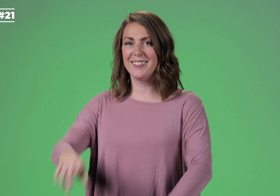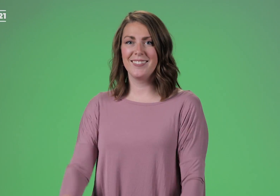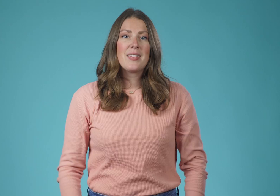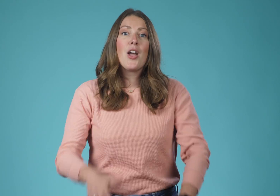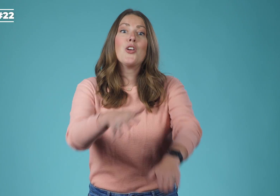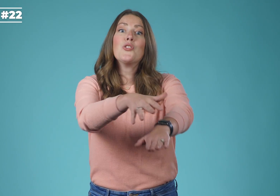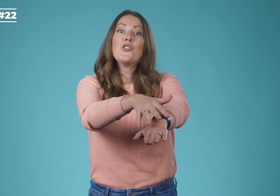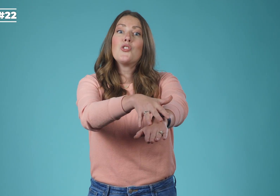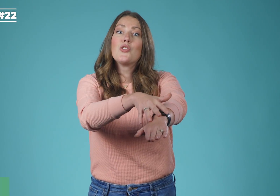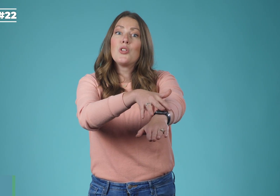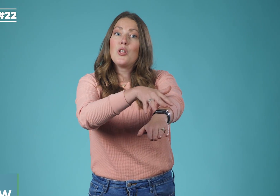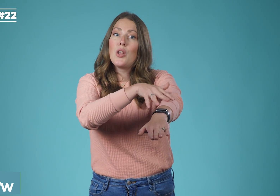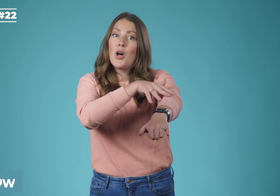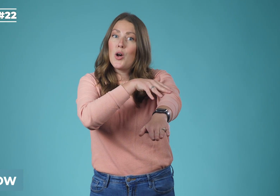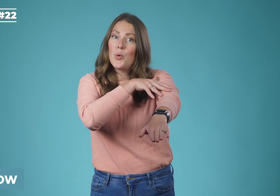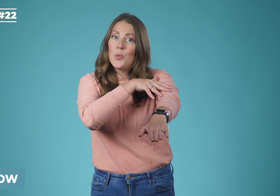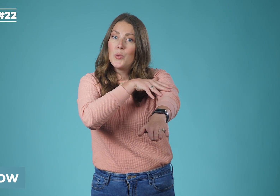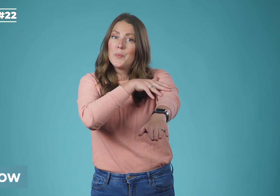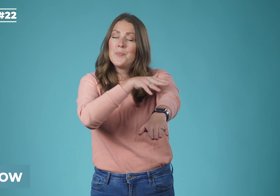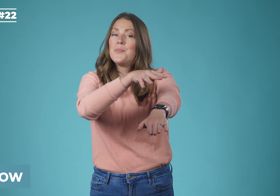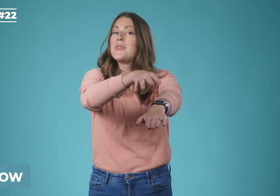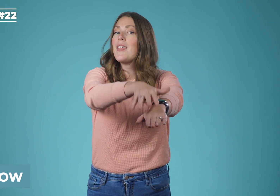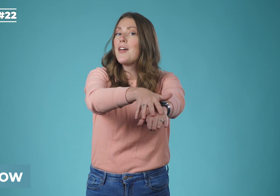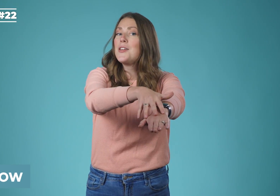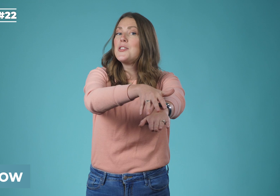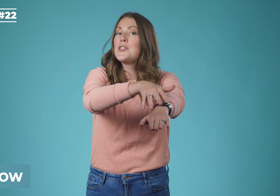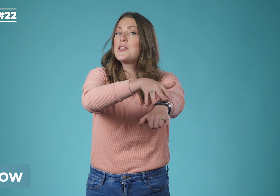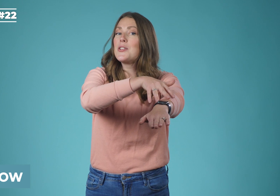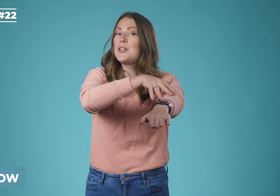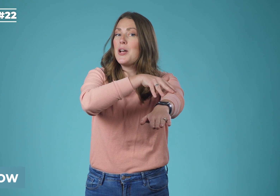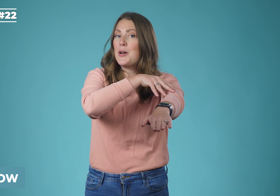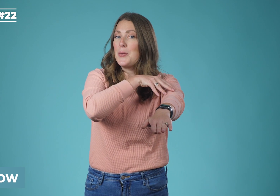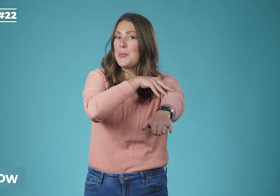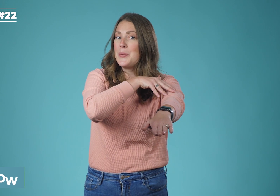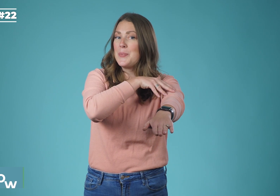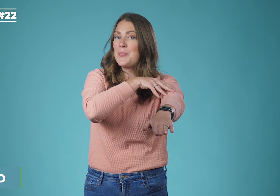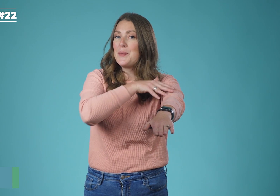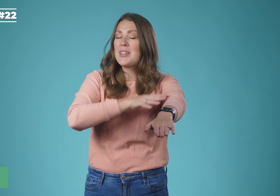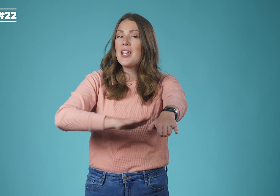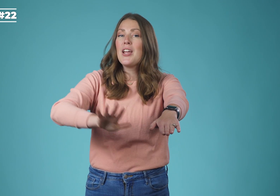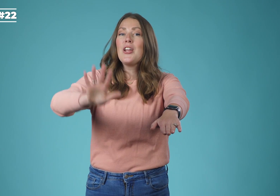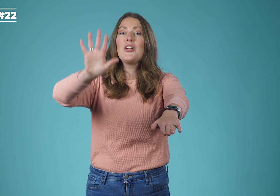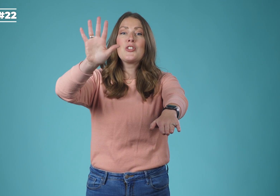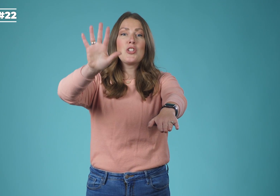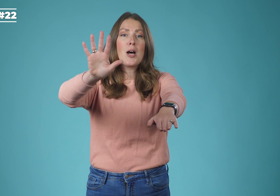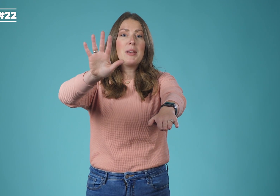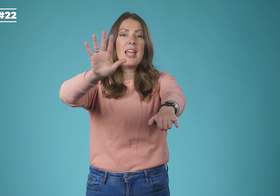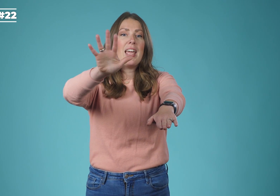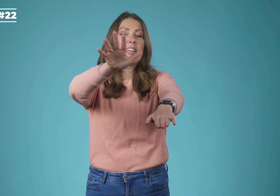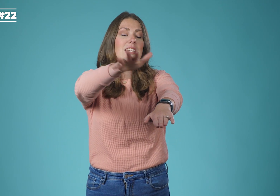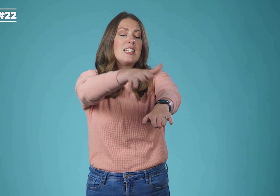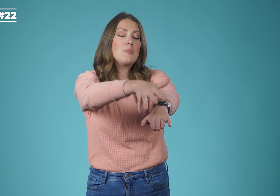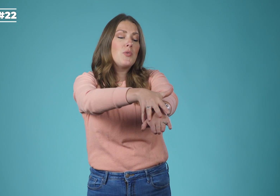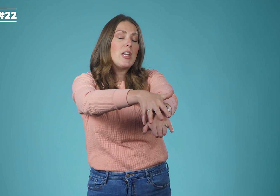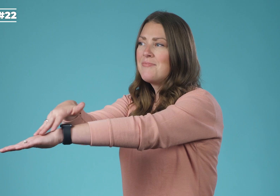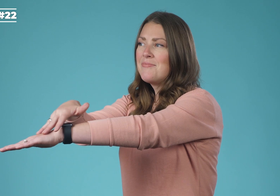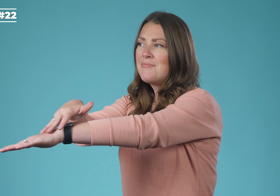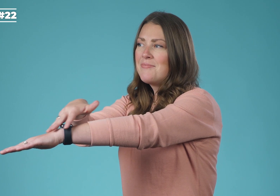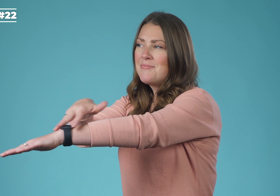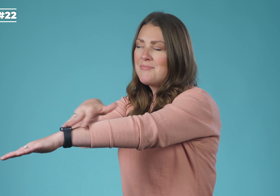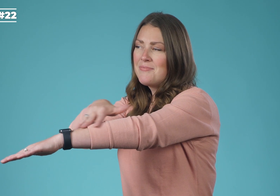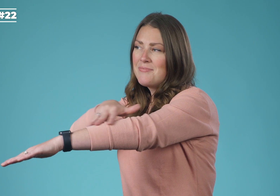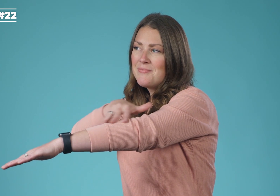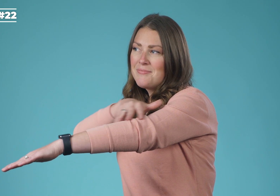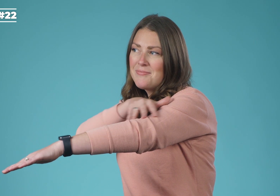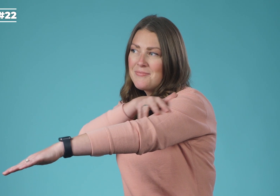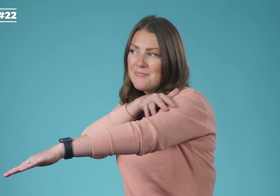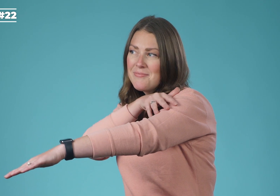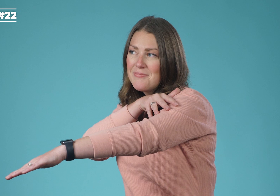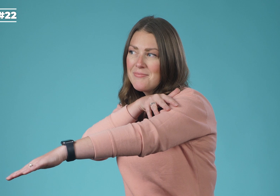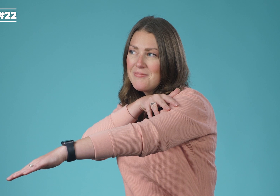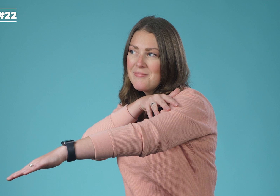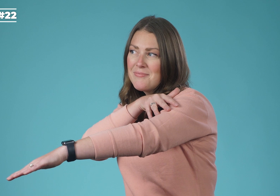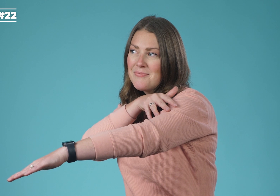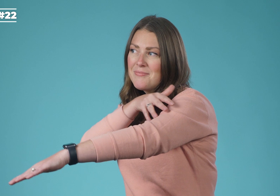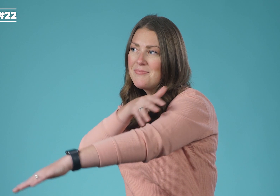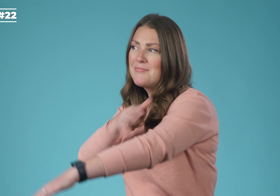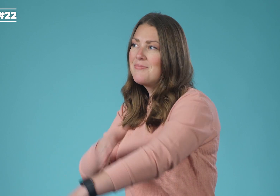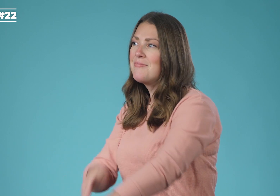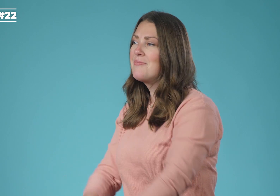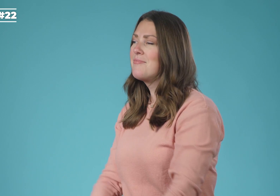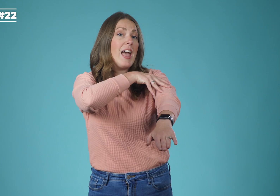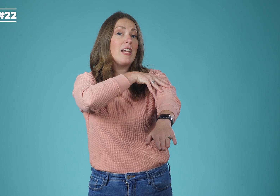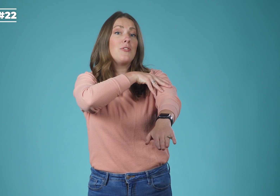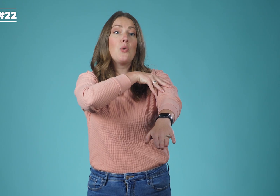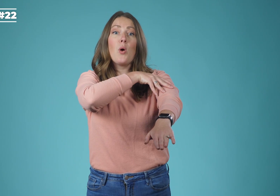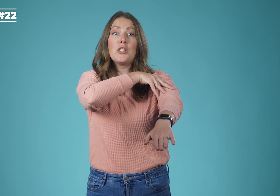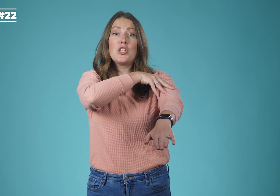'Slow, slow,' your dominant hand is moving slowly up your non-dominant arm and if you want